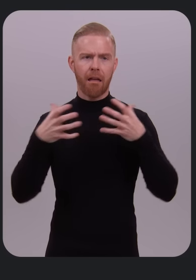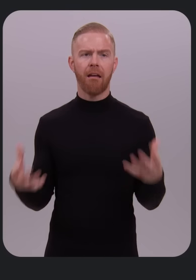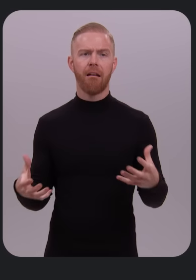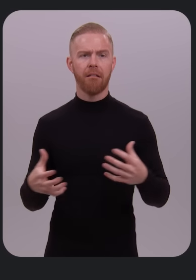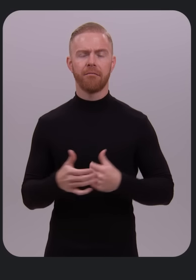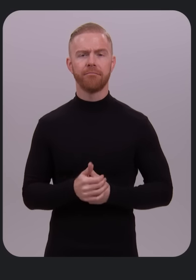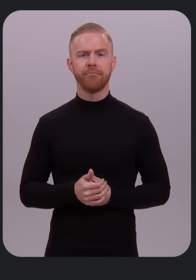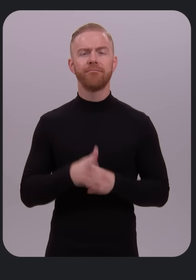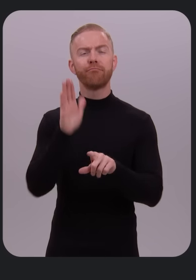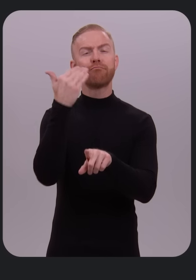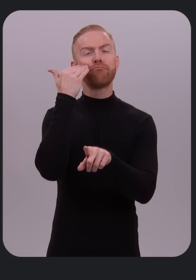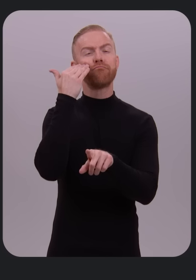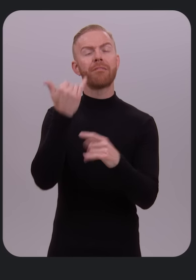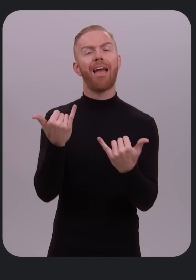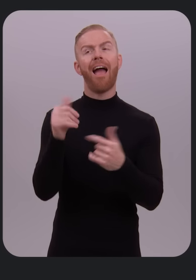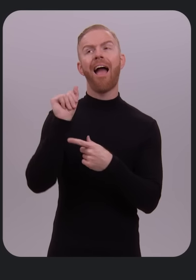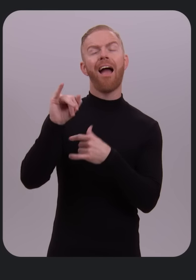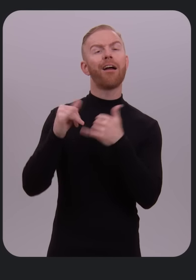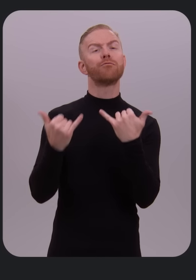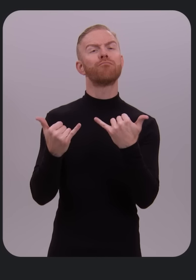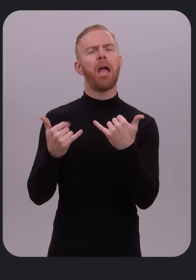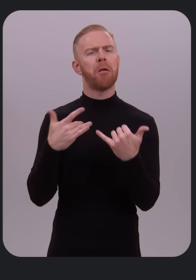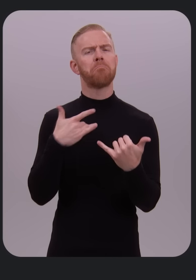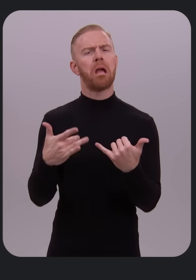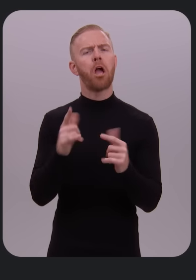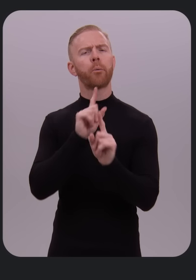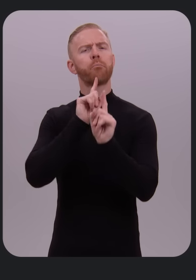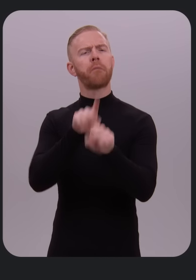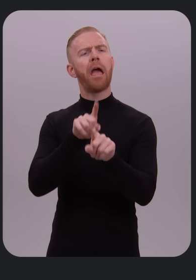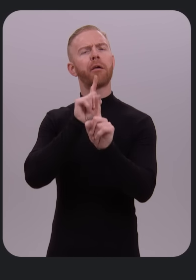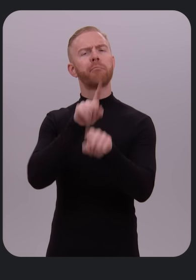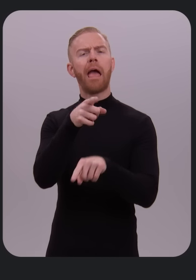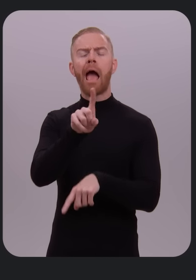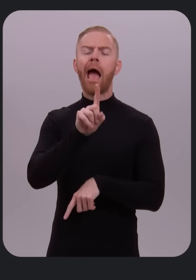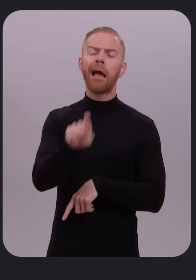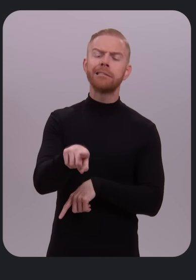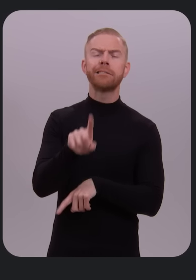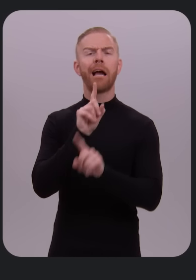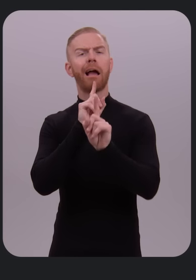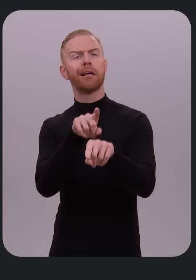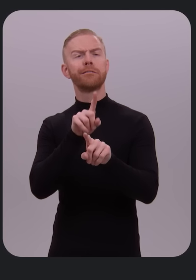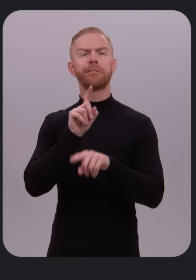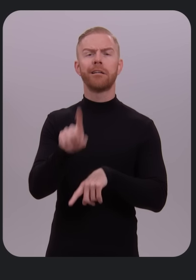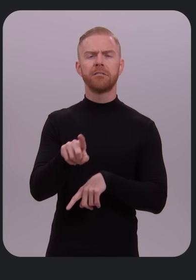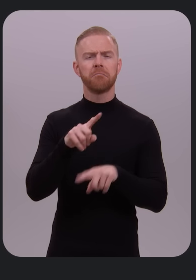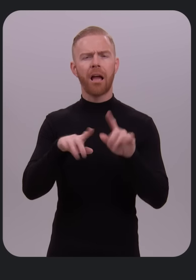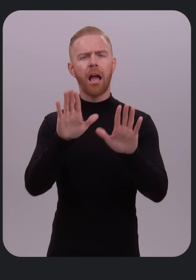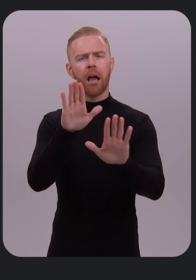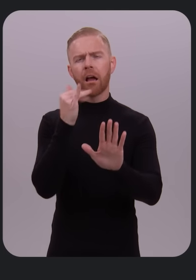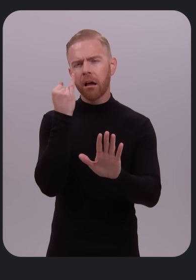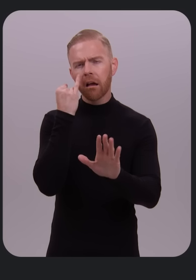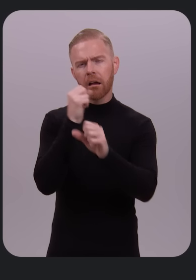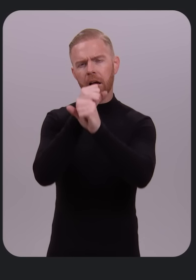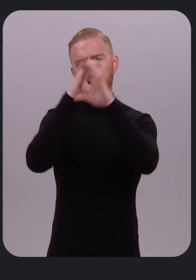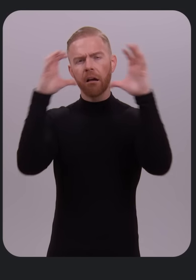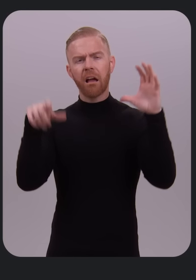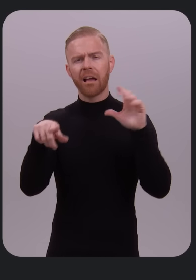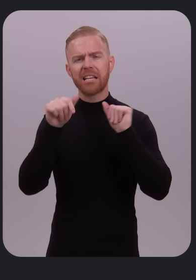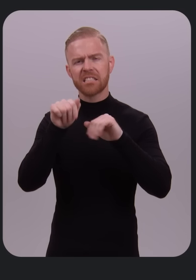See, today, most AI is reactive. You ask, it answers. But what if it could see what's coming